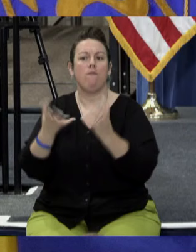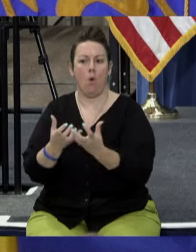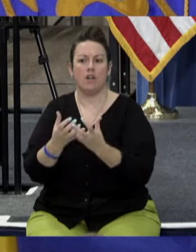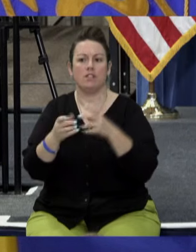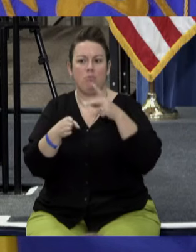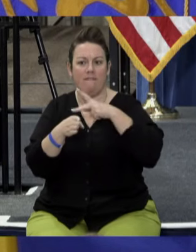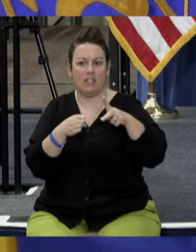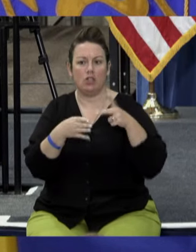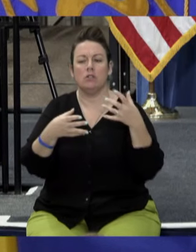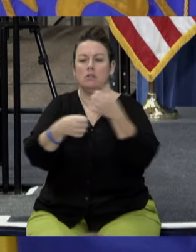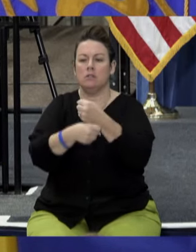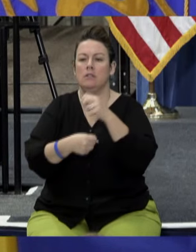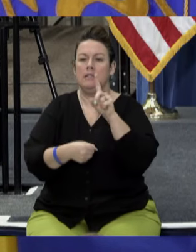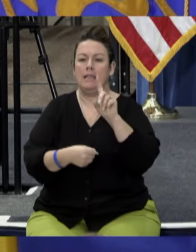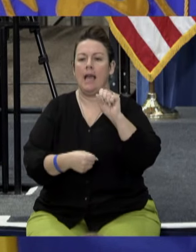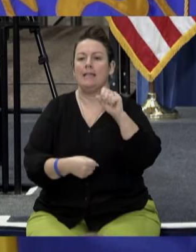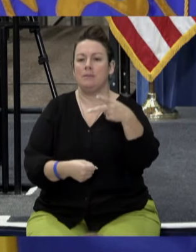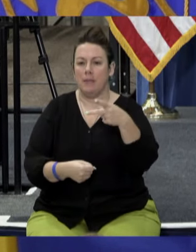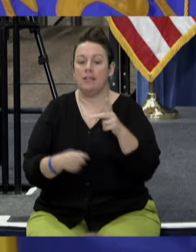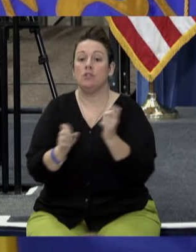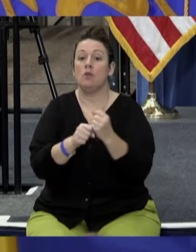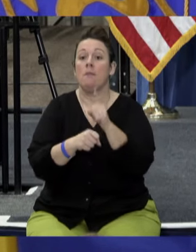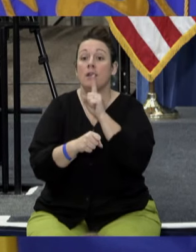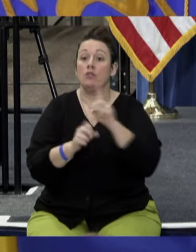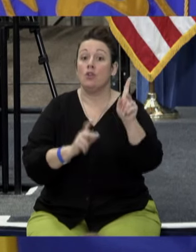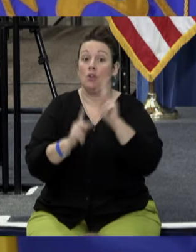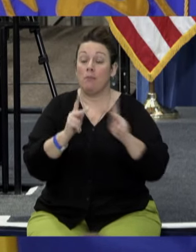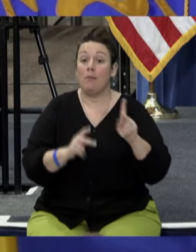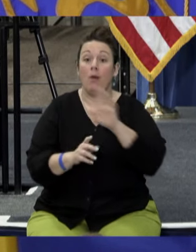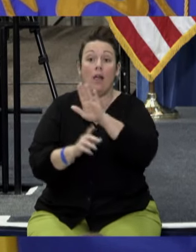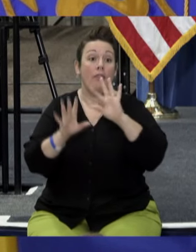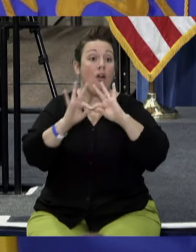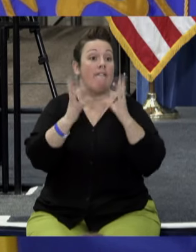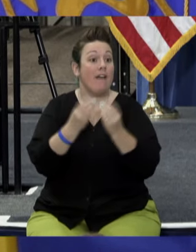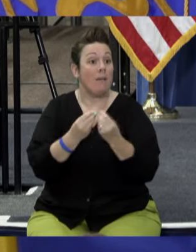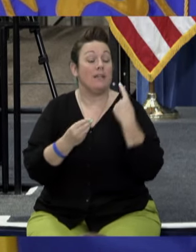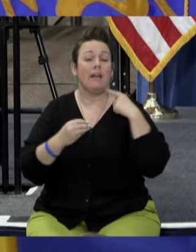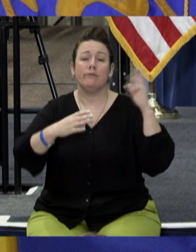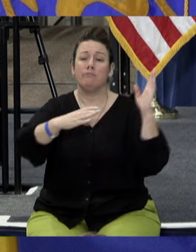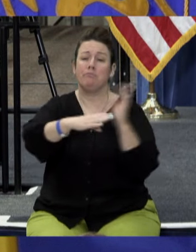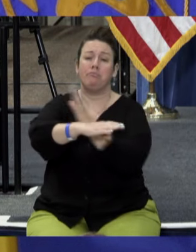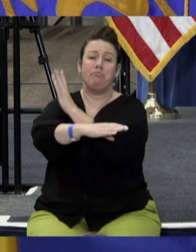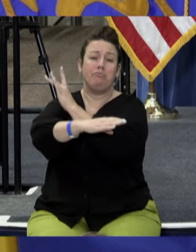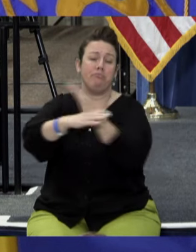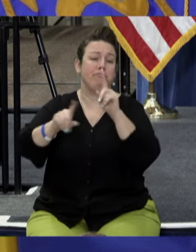to ensure that people with IDD and their families have an array of support options.